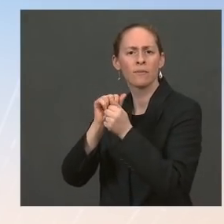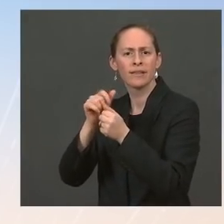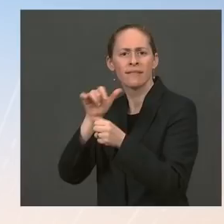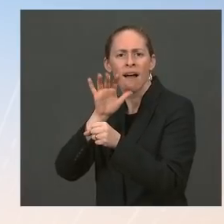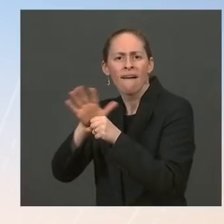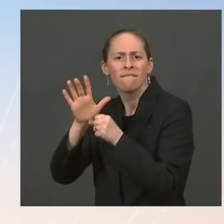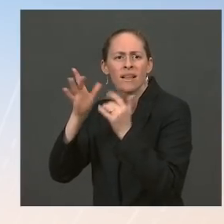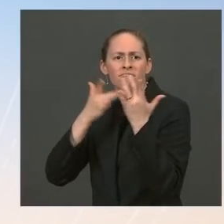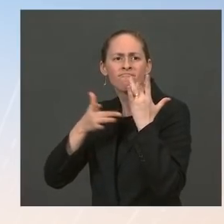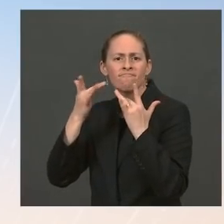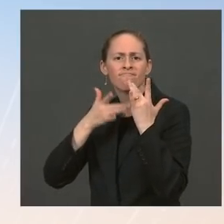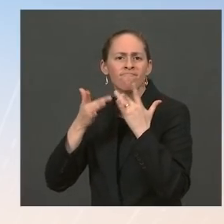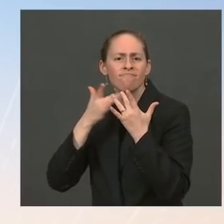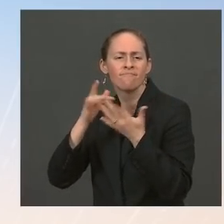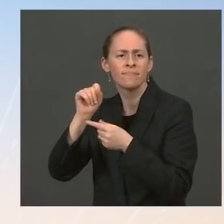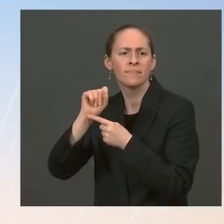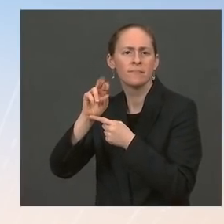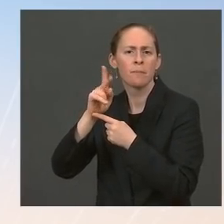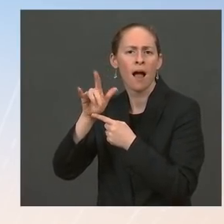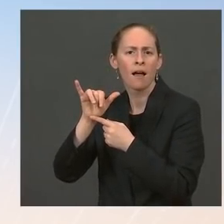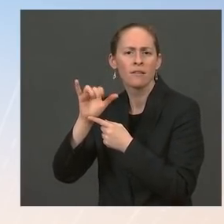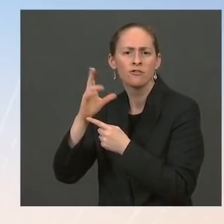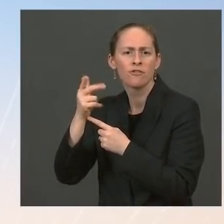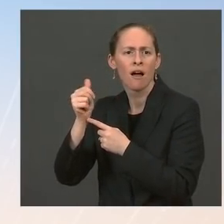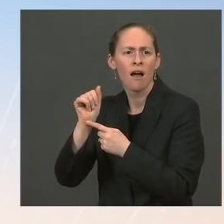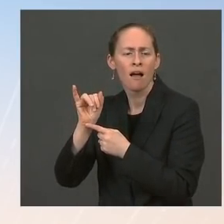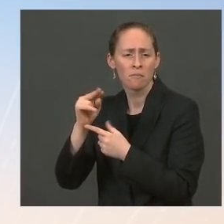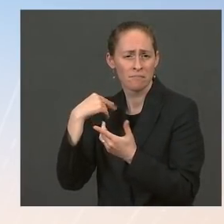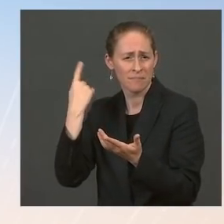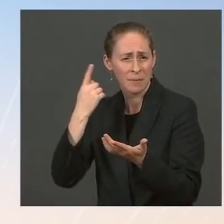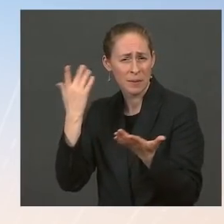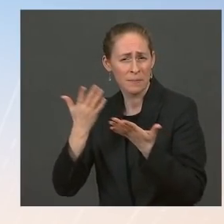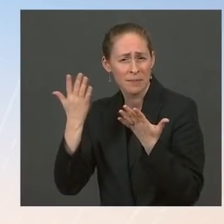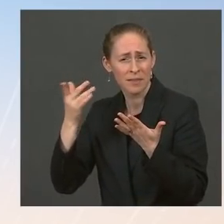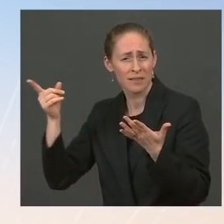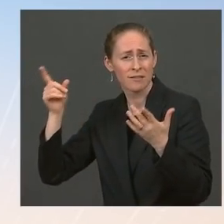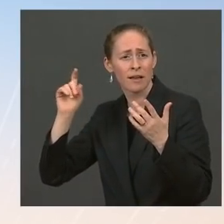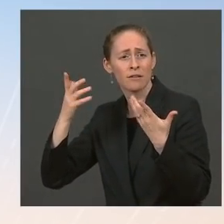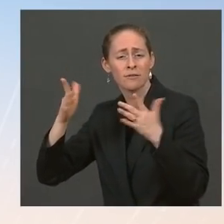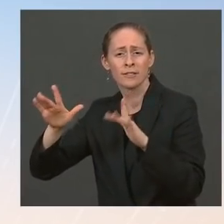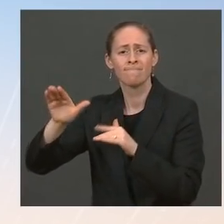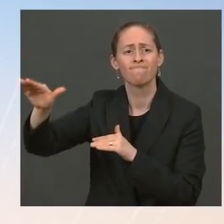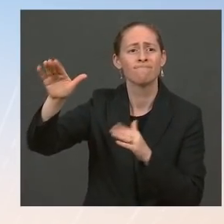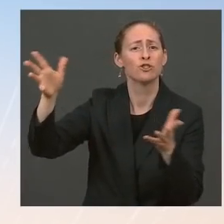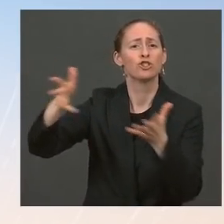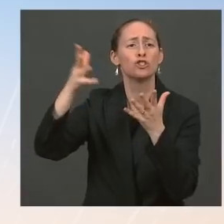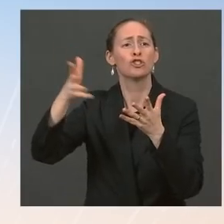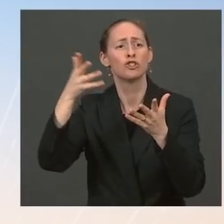you know, creating incentives to encourage some manufacturing to move from China to Mexico, for example?